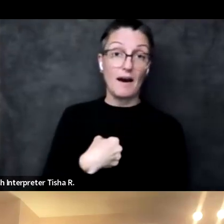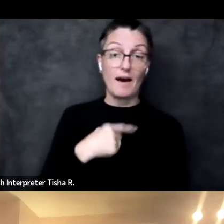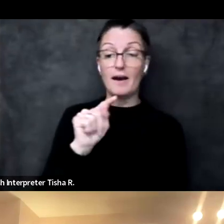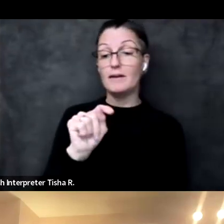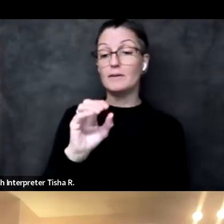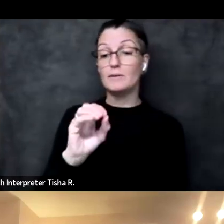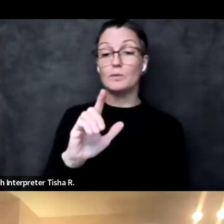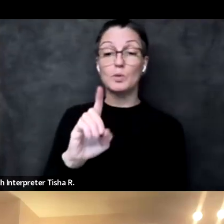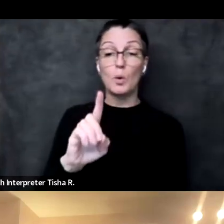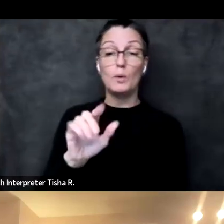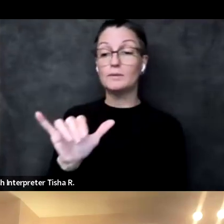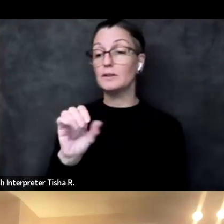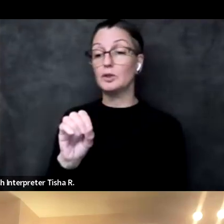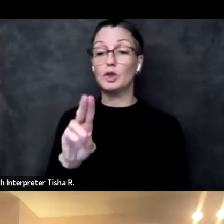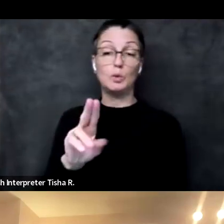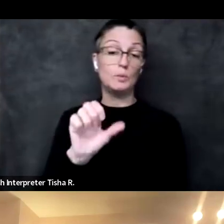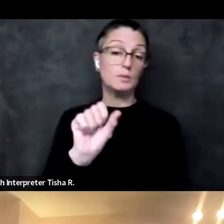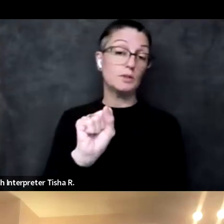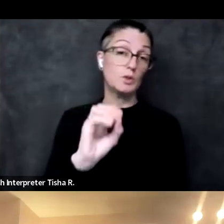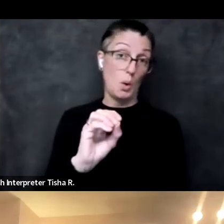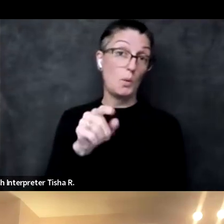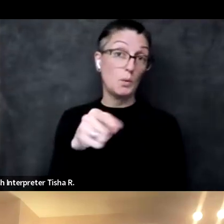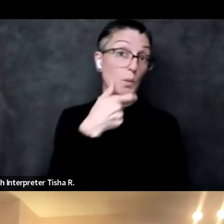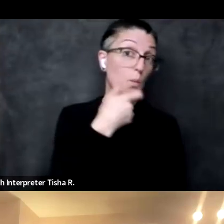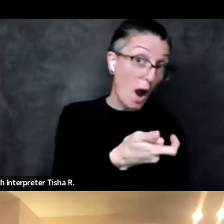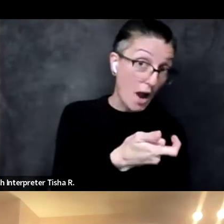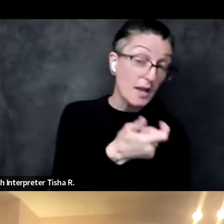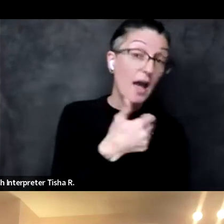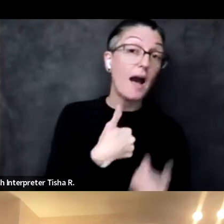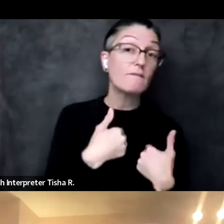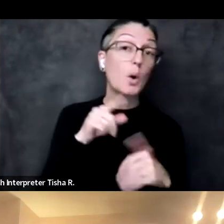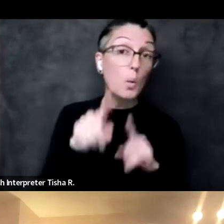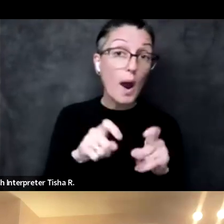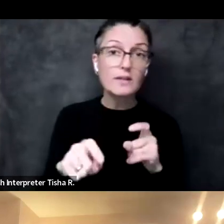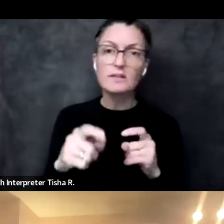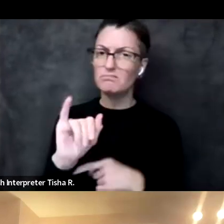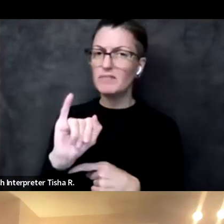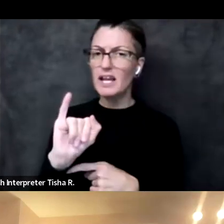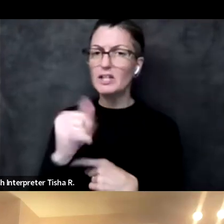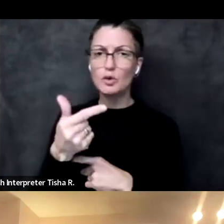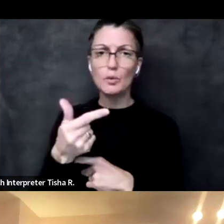please feel free to message on the Instagram that I mentioned. I would love that.